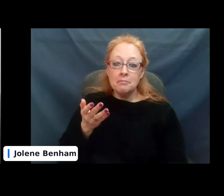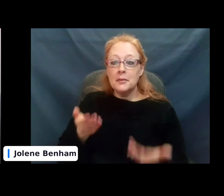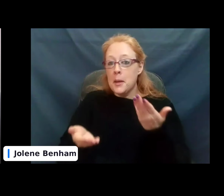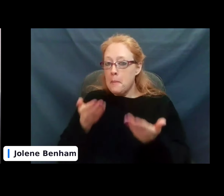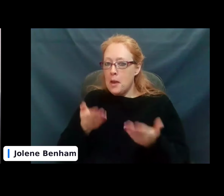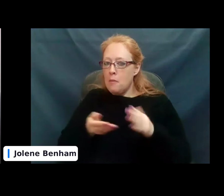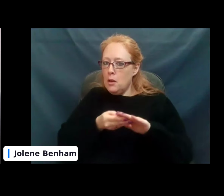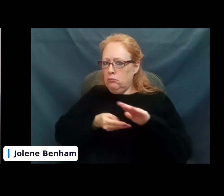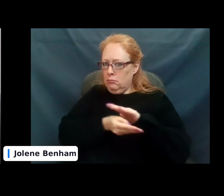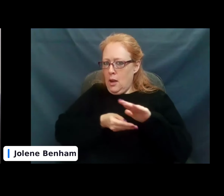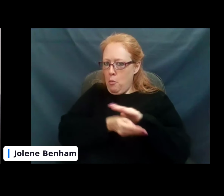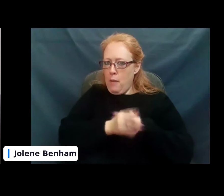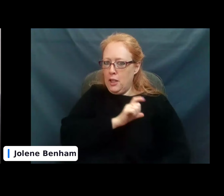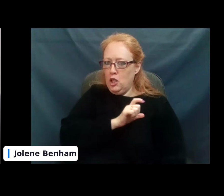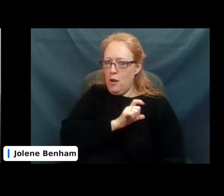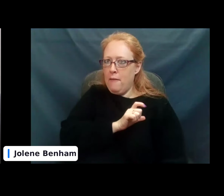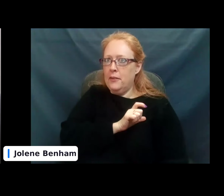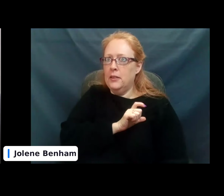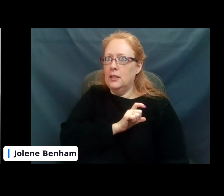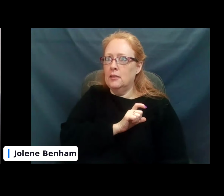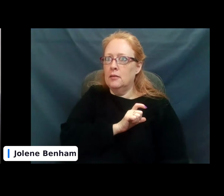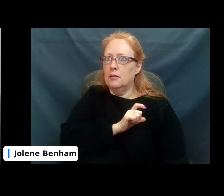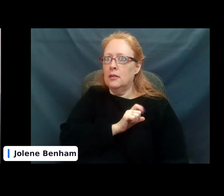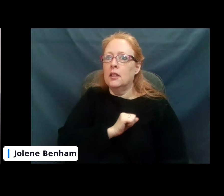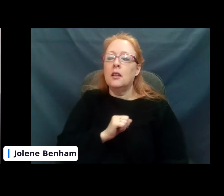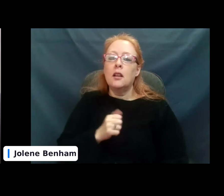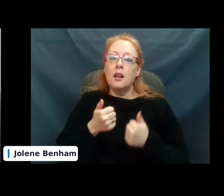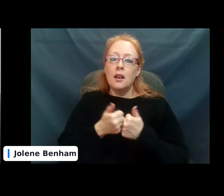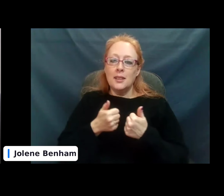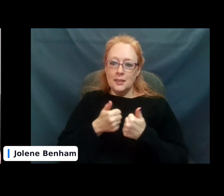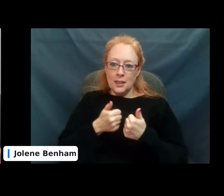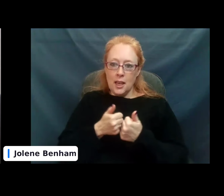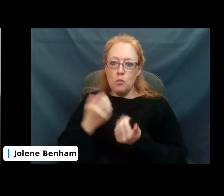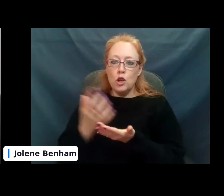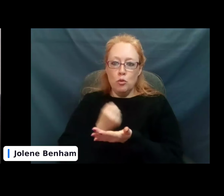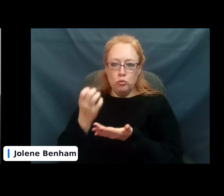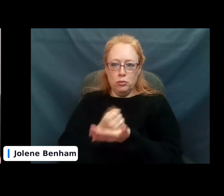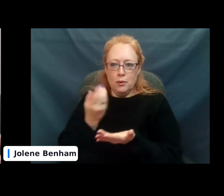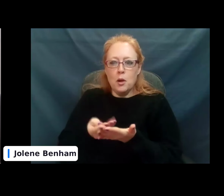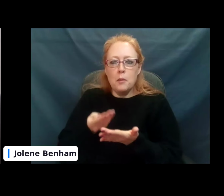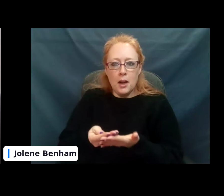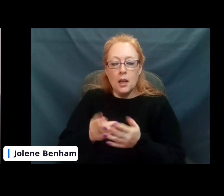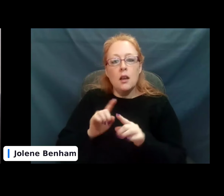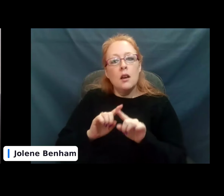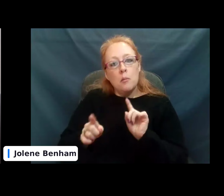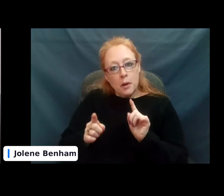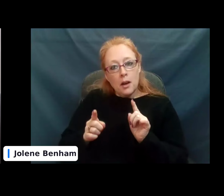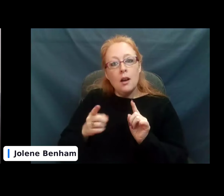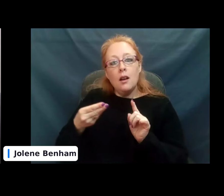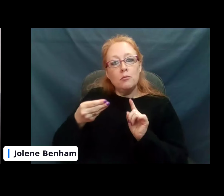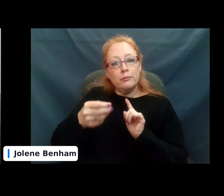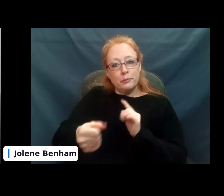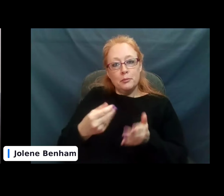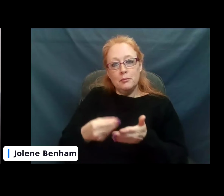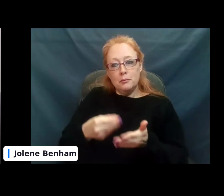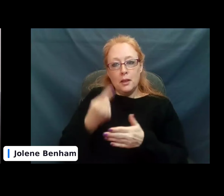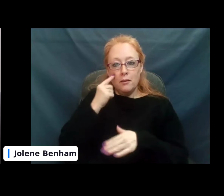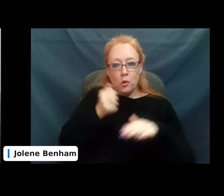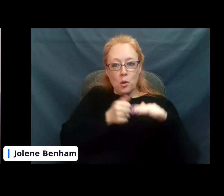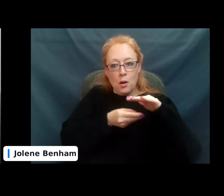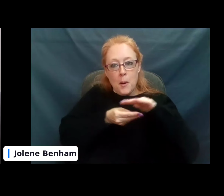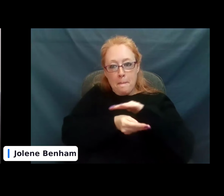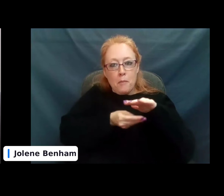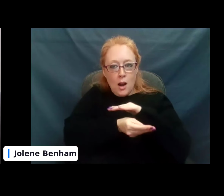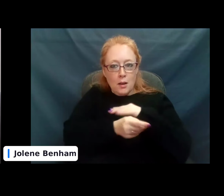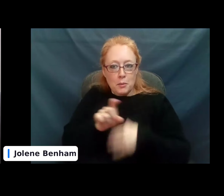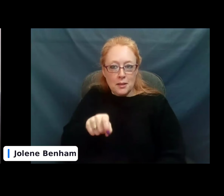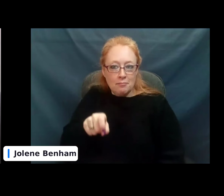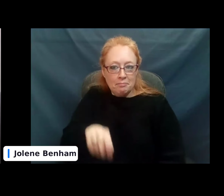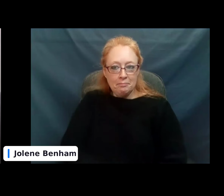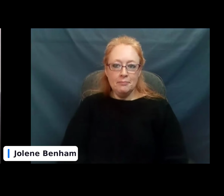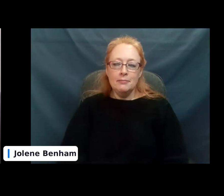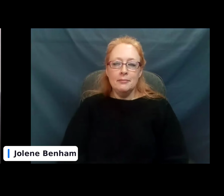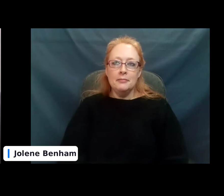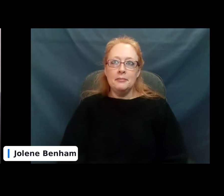I could be lying.